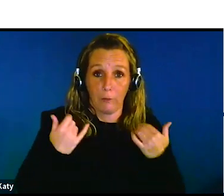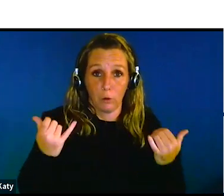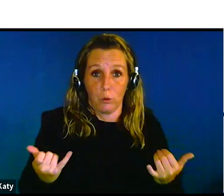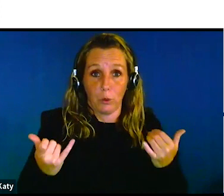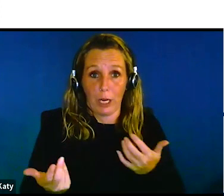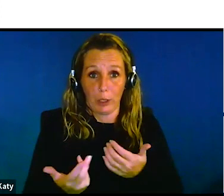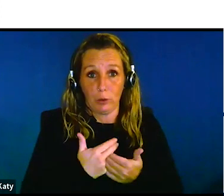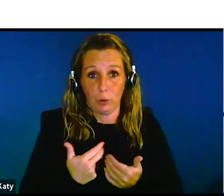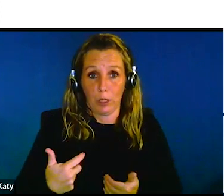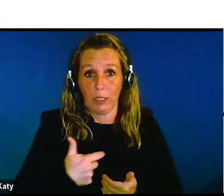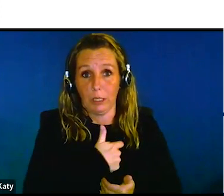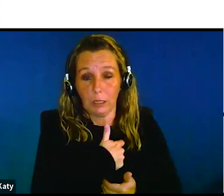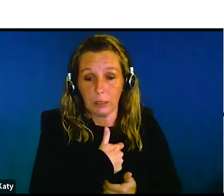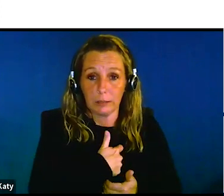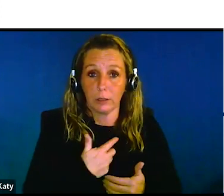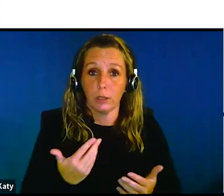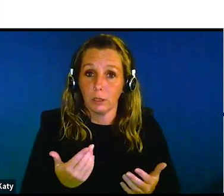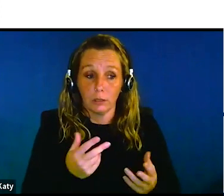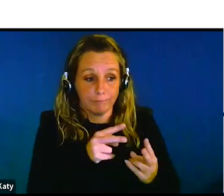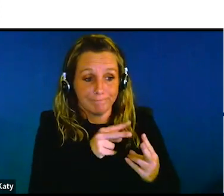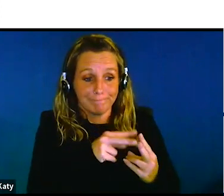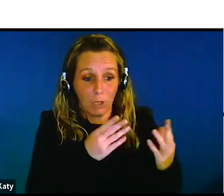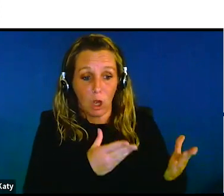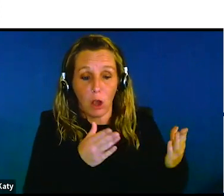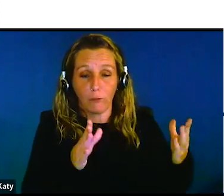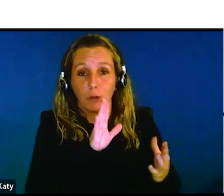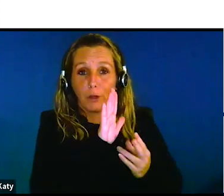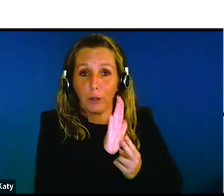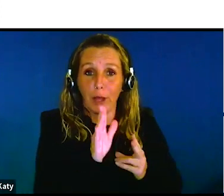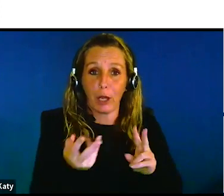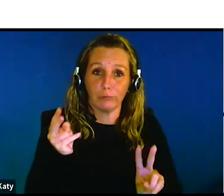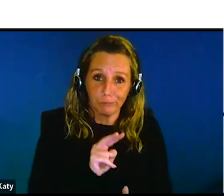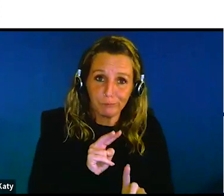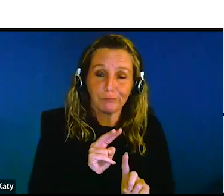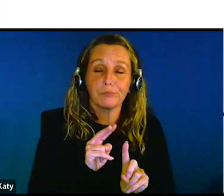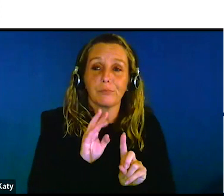Joining us to offer insight, models, tools,